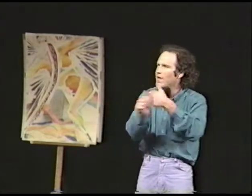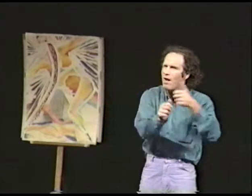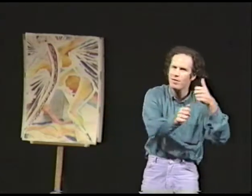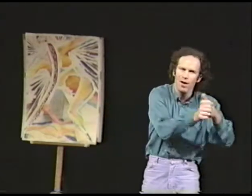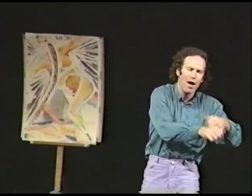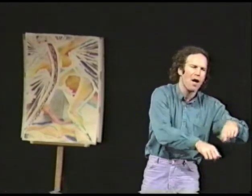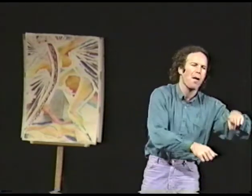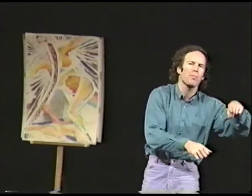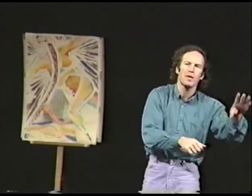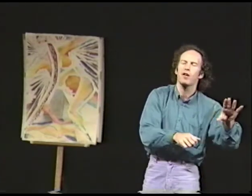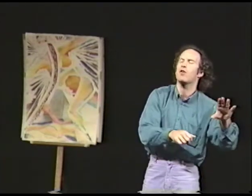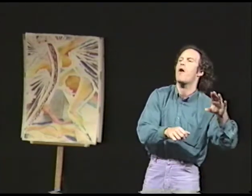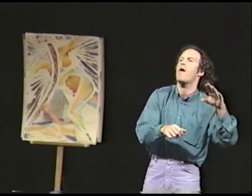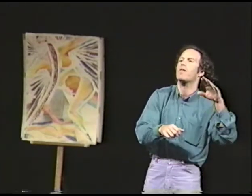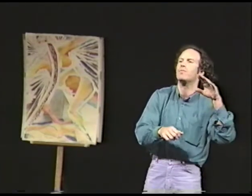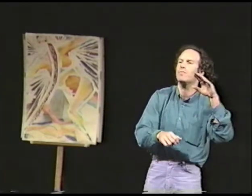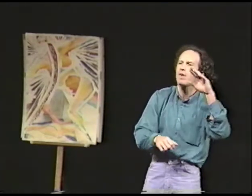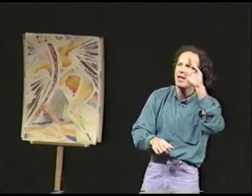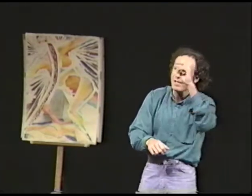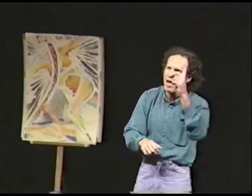Of course, you've seen the performers themselves--